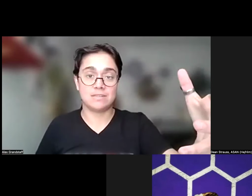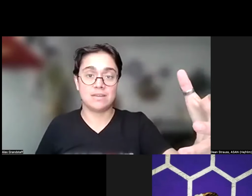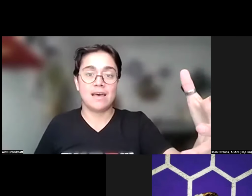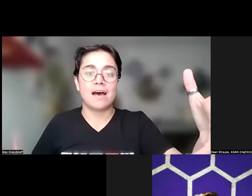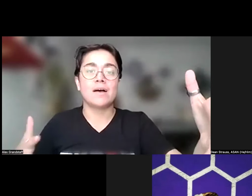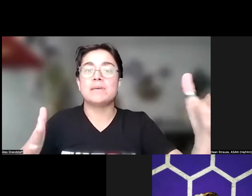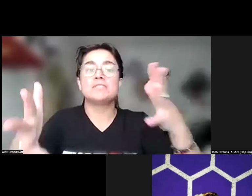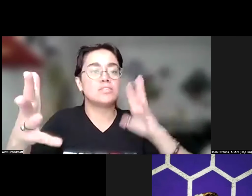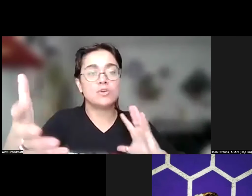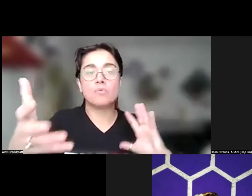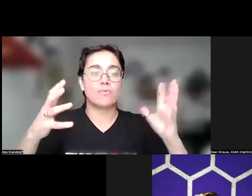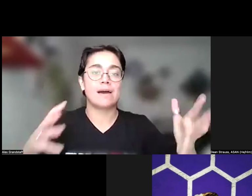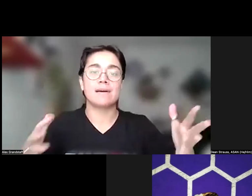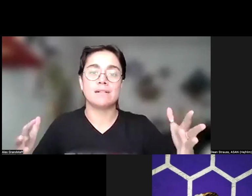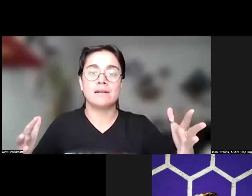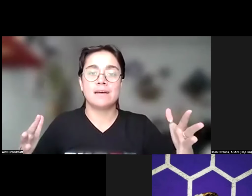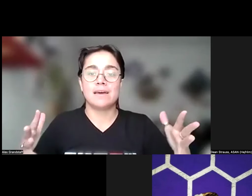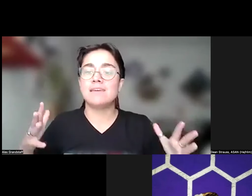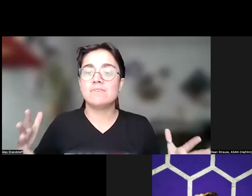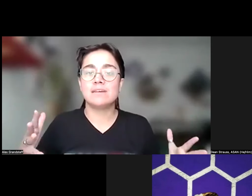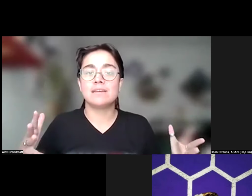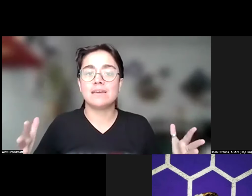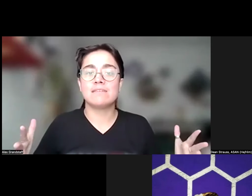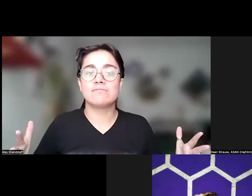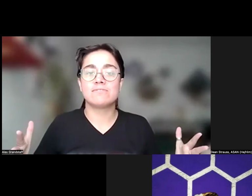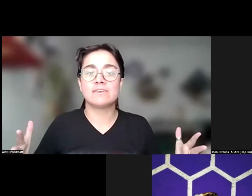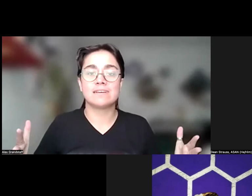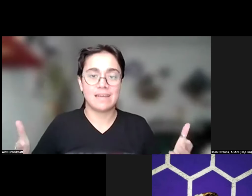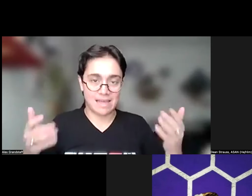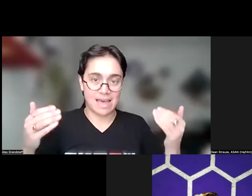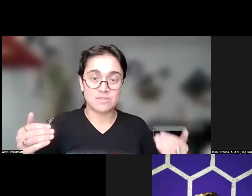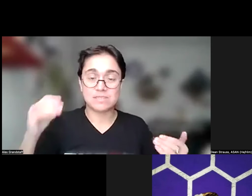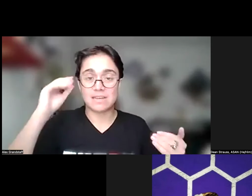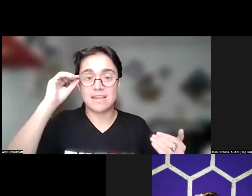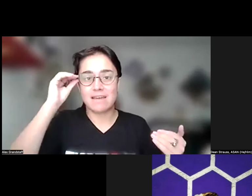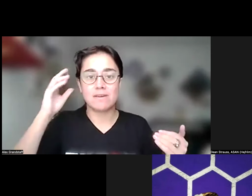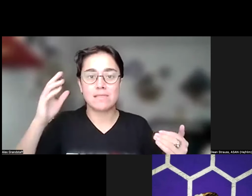you feel is not acting in ways that is safe or just is still worthwhile